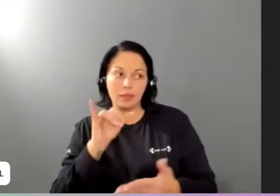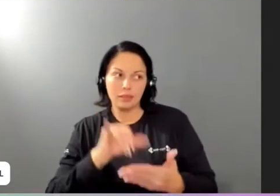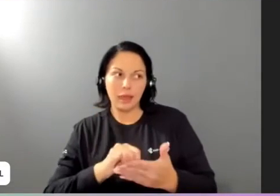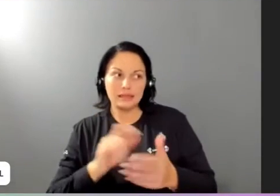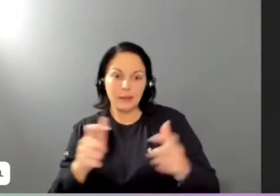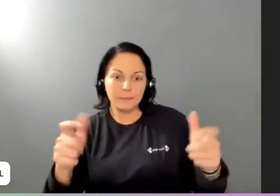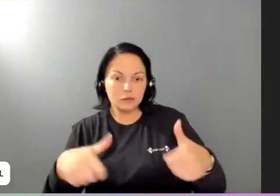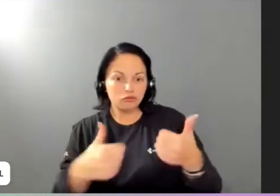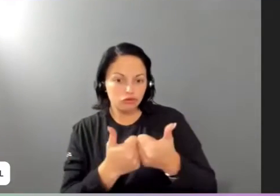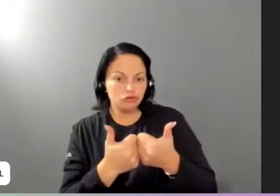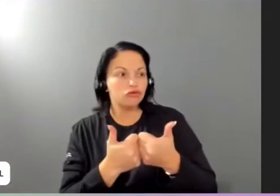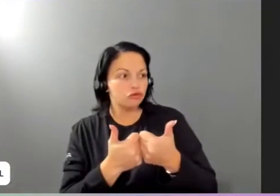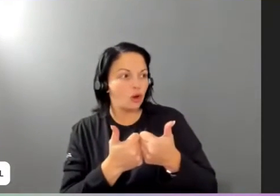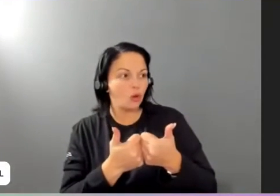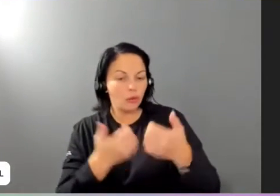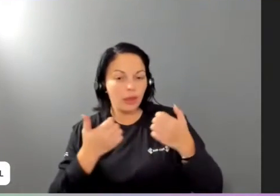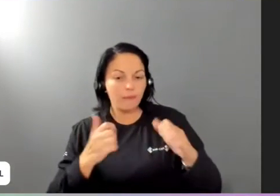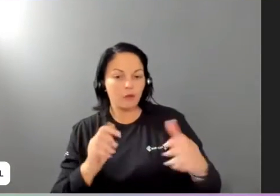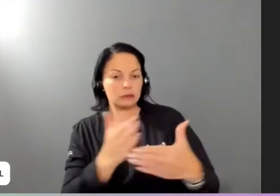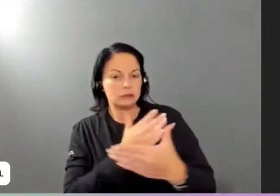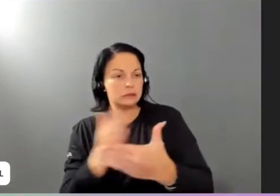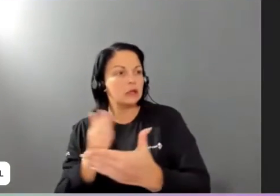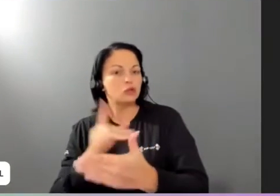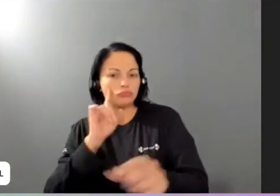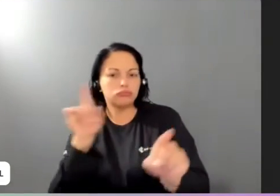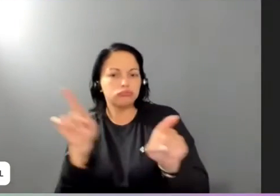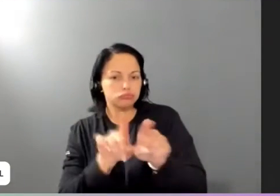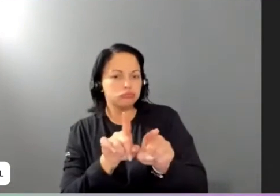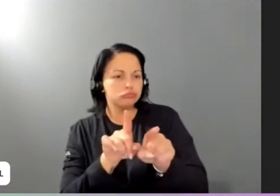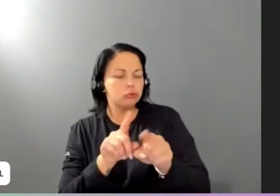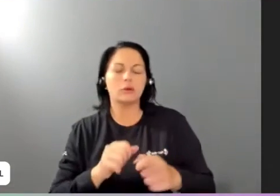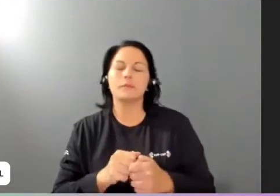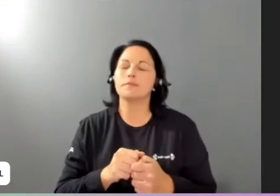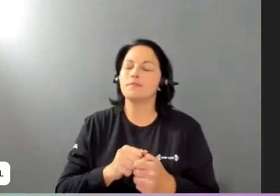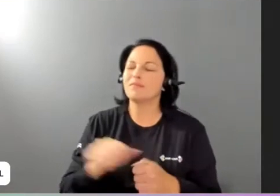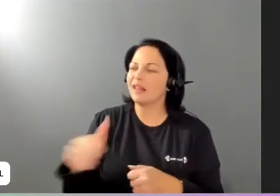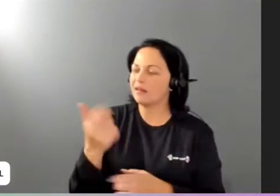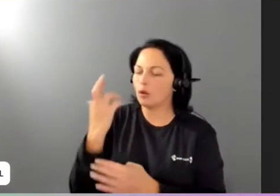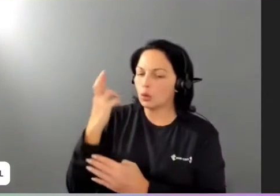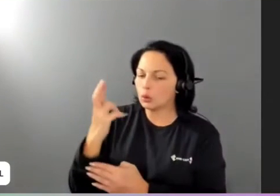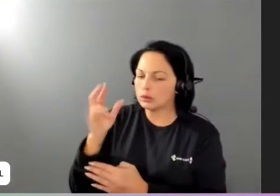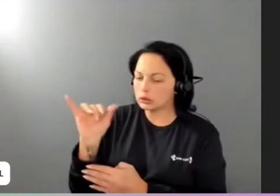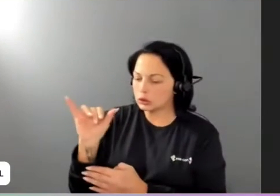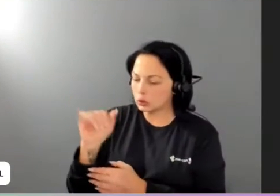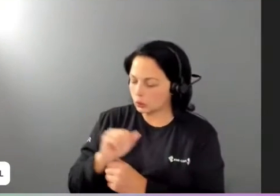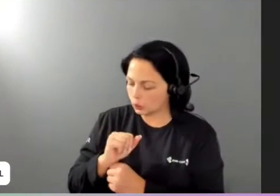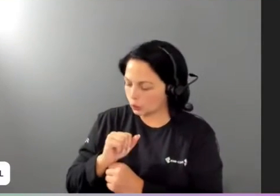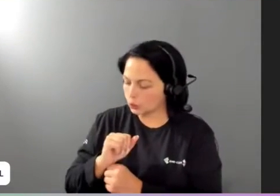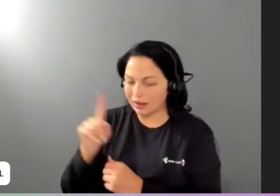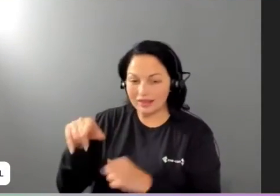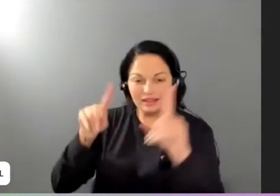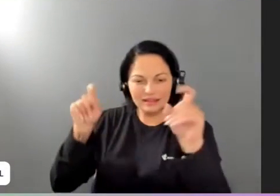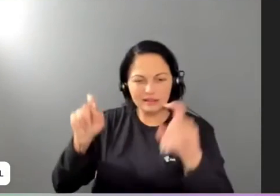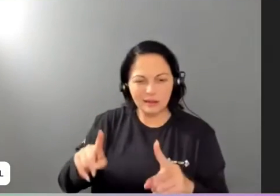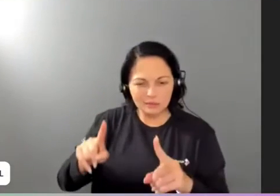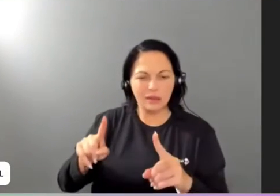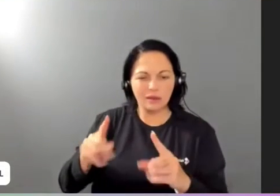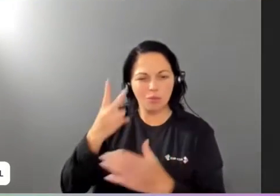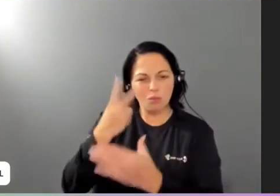people on the same page and in the same room. [JONATHAN] That's often one of the largest problems to scale